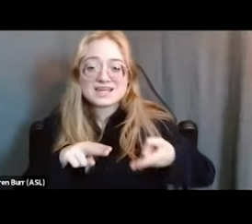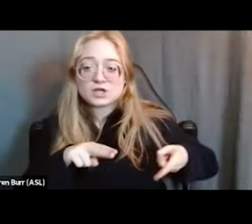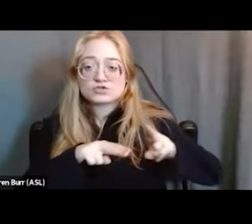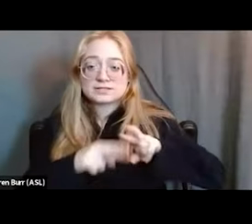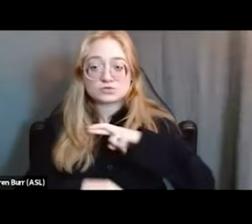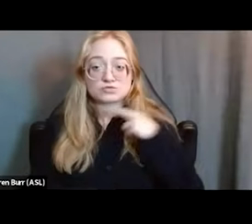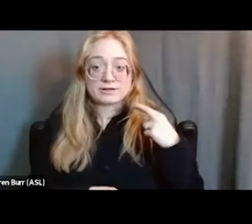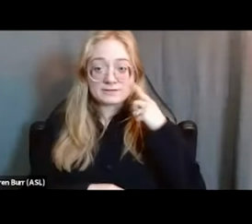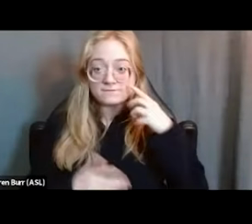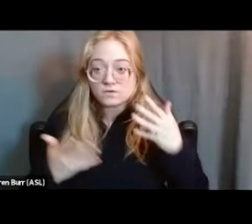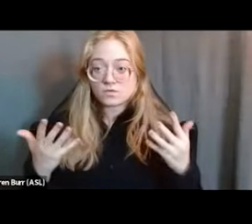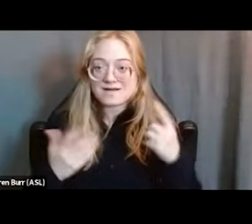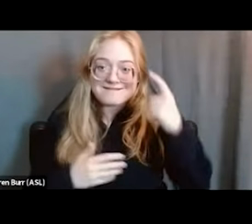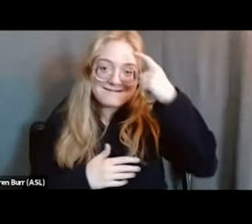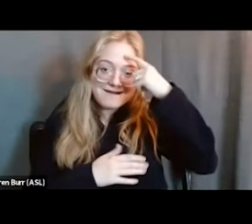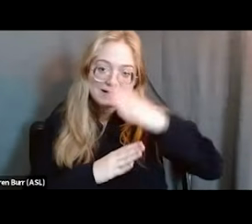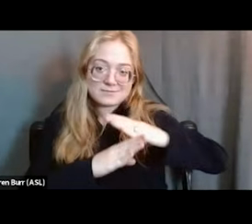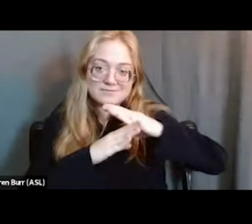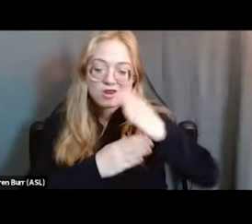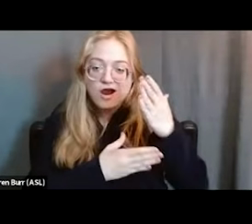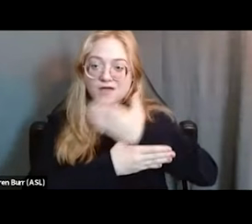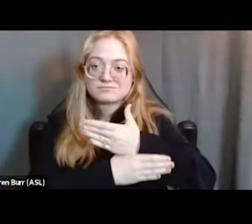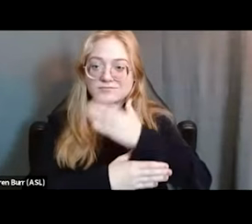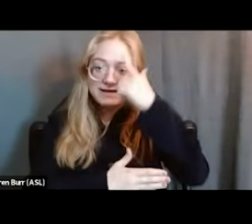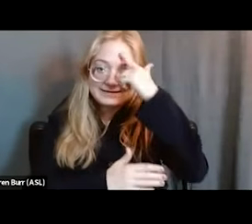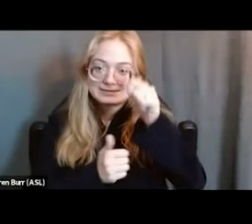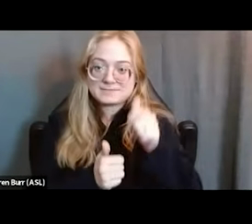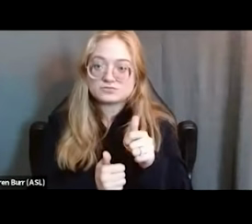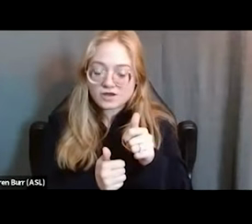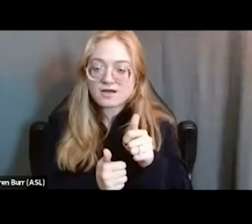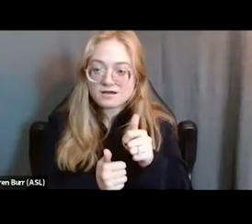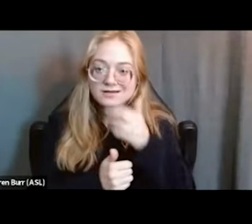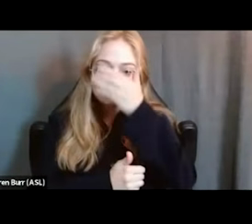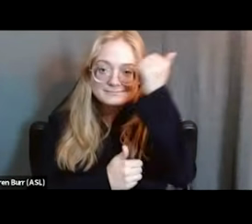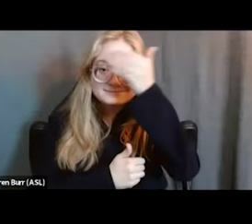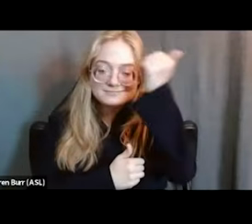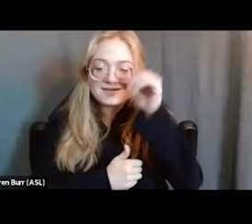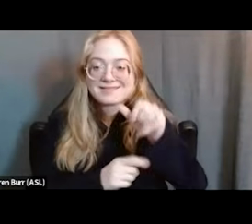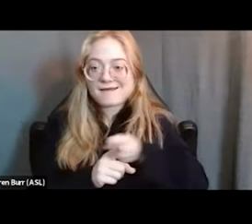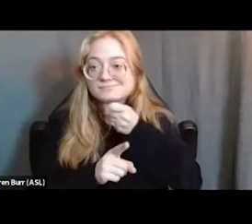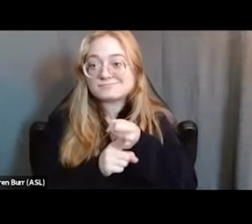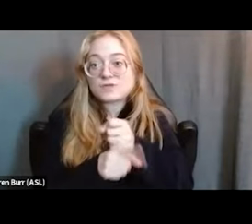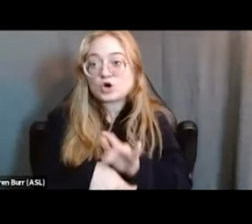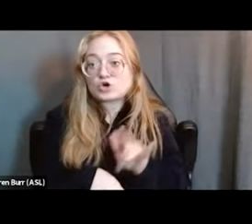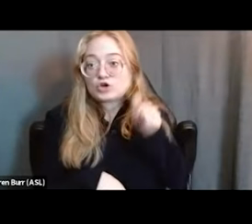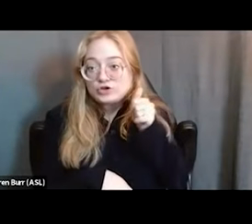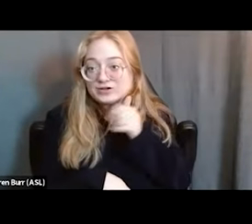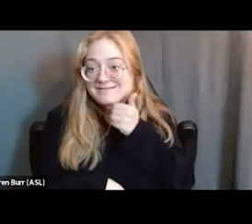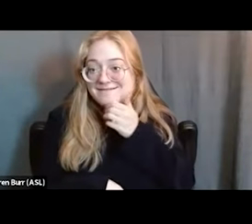for cognitive impairment and dementia and for that to be onset much earlier. Additionally, when we don't address mobility needs,